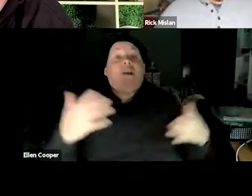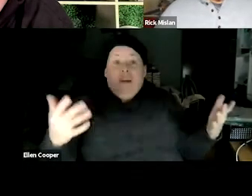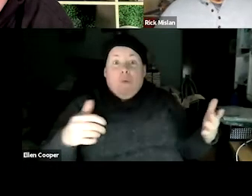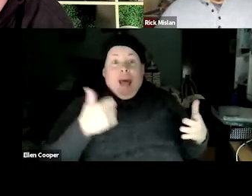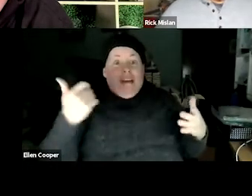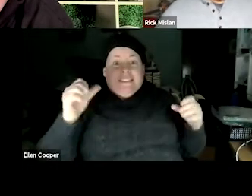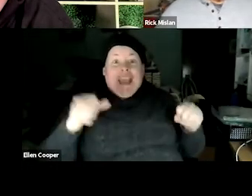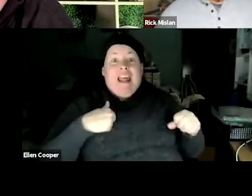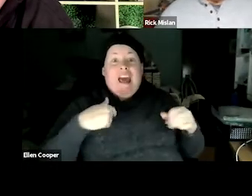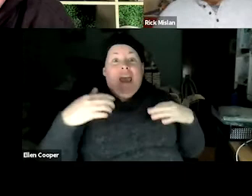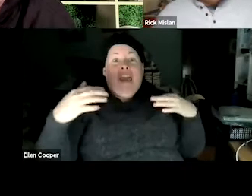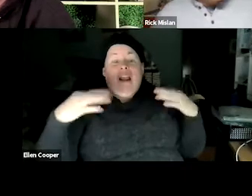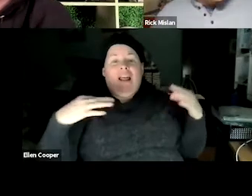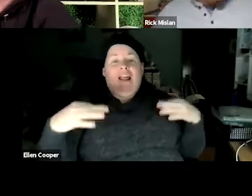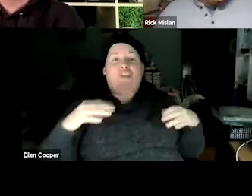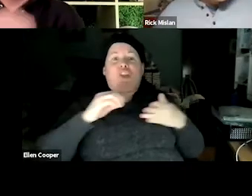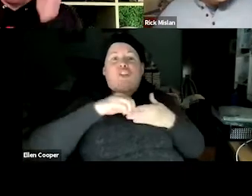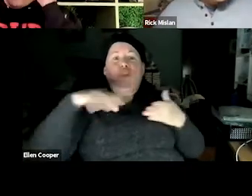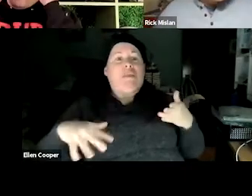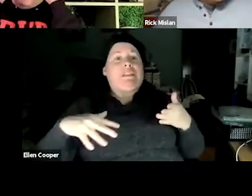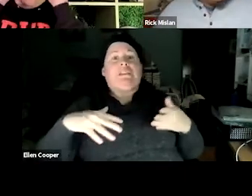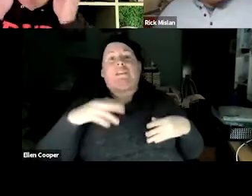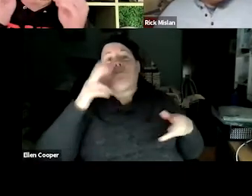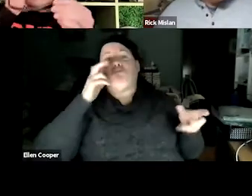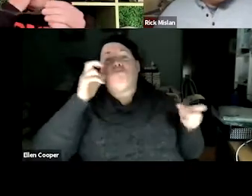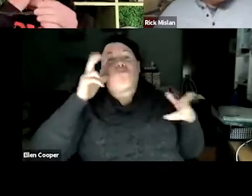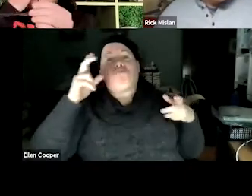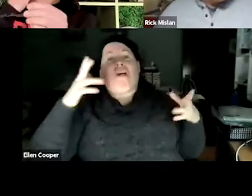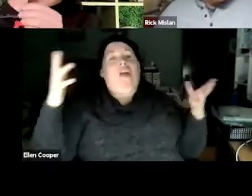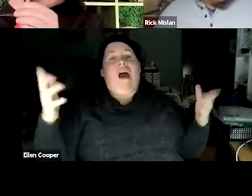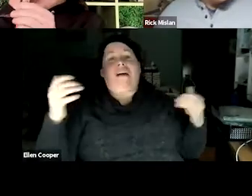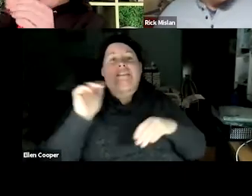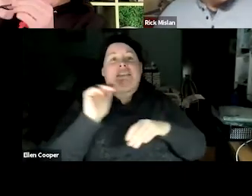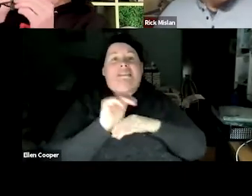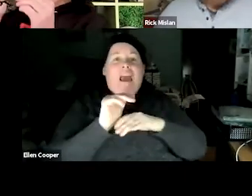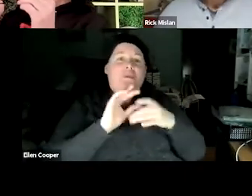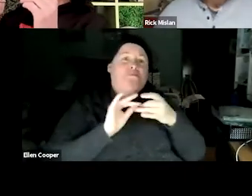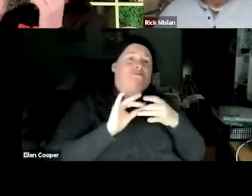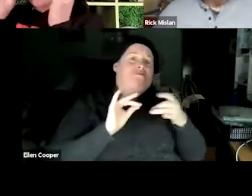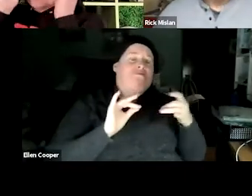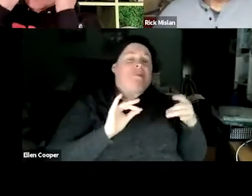students in these classes heard a lot of stuff. Tonight we did cover a little bit of NIST CSF